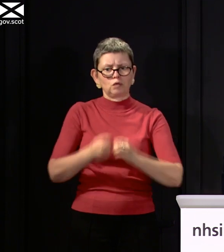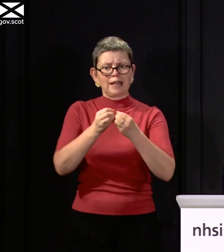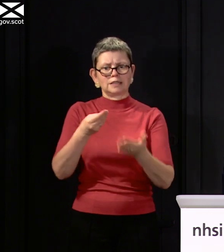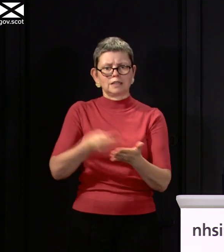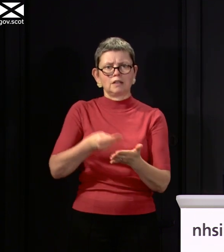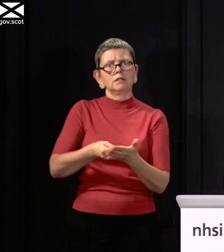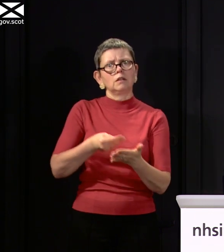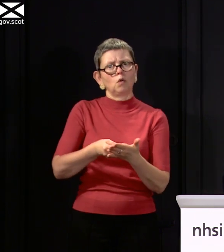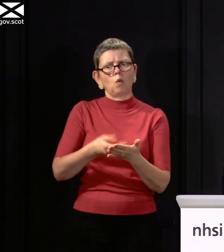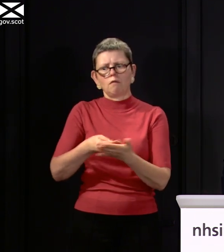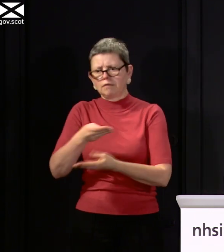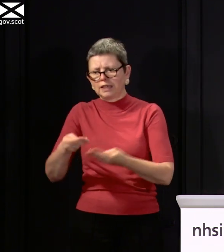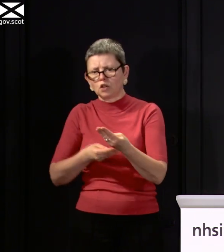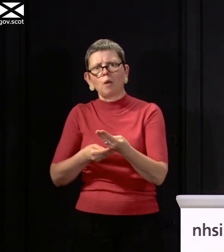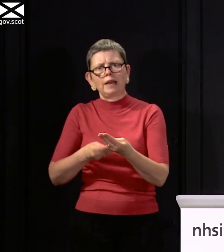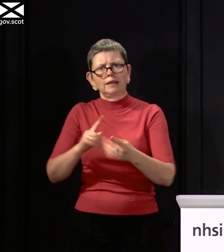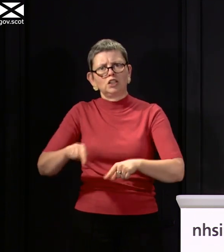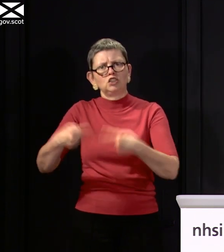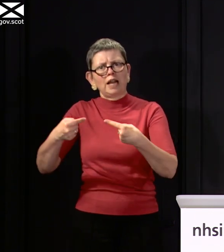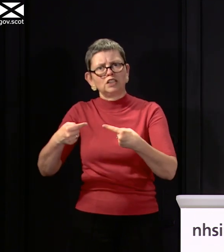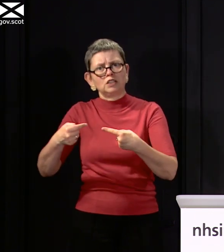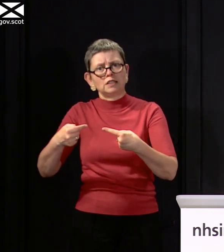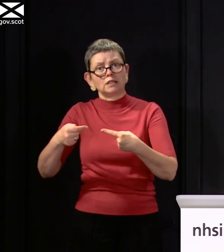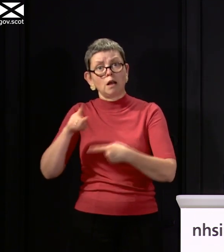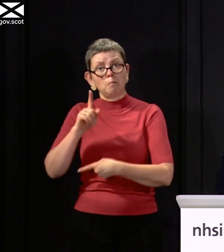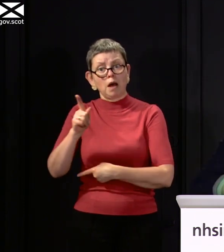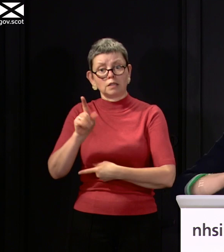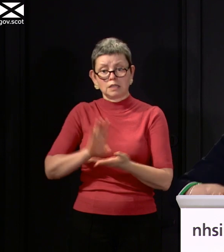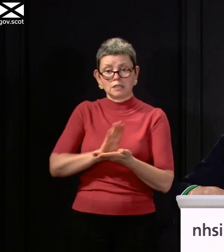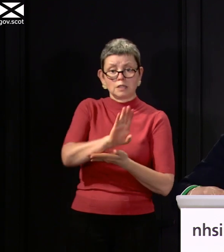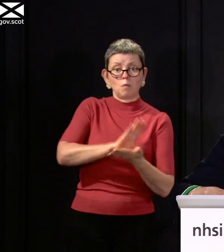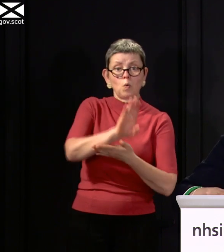support like that doesn't remove those fiscal challenges, it simply transfers them and they